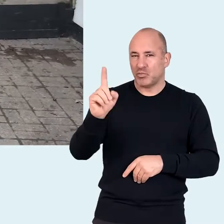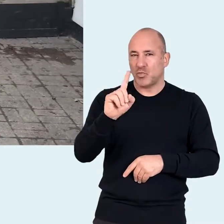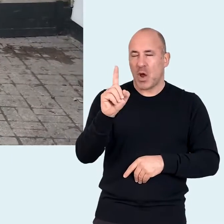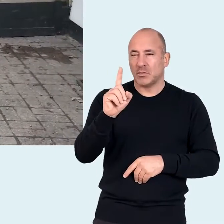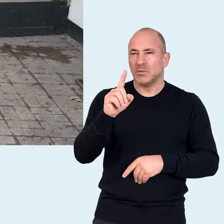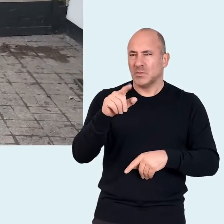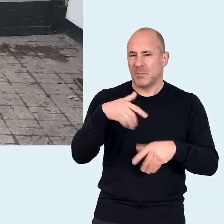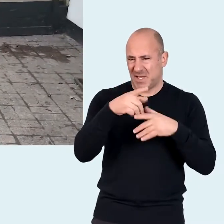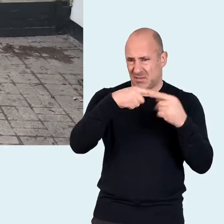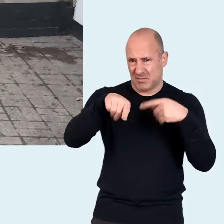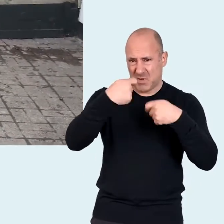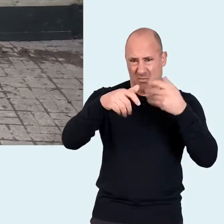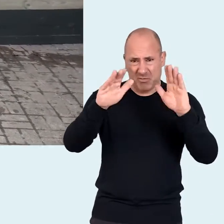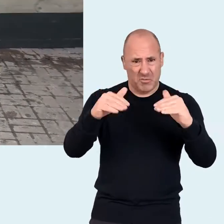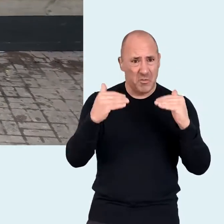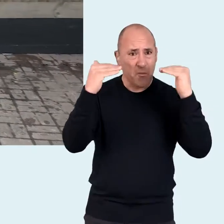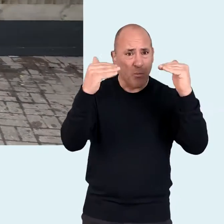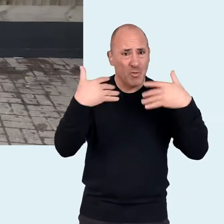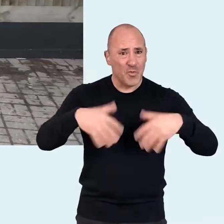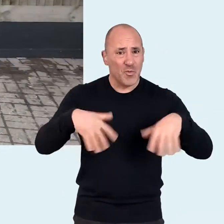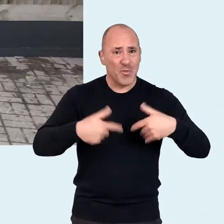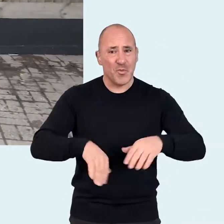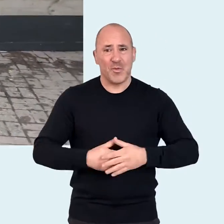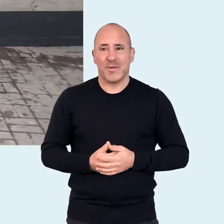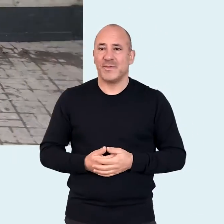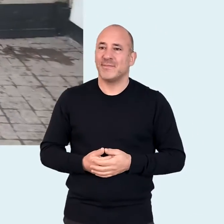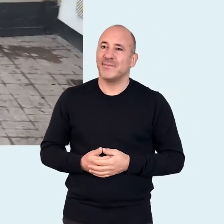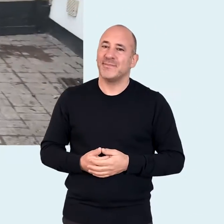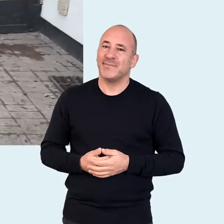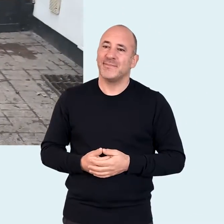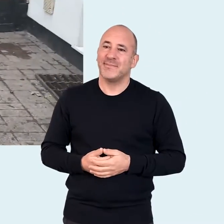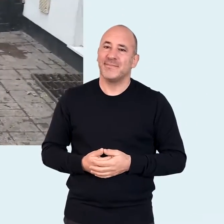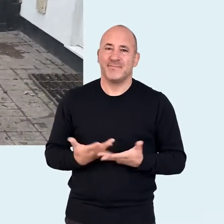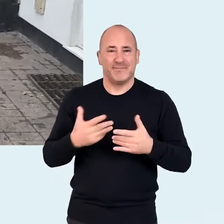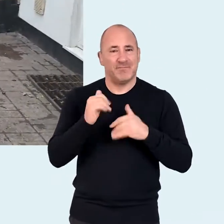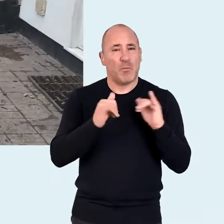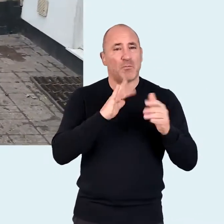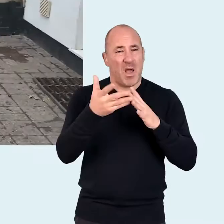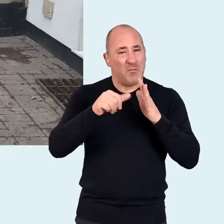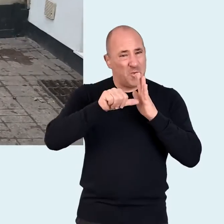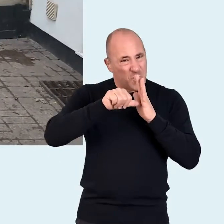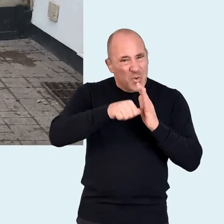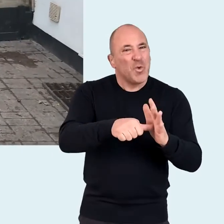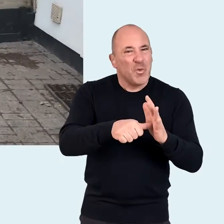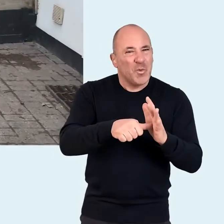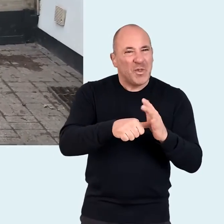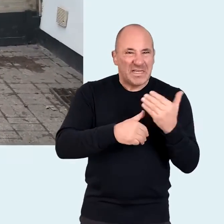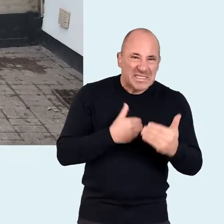and this would aspire to excellence. It's sometimes been a hard journey, as in general,